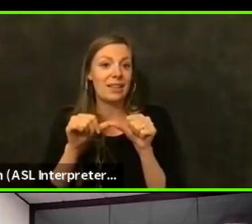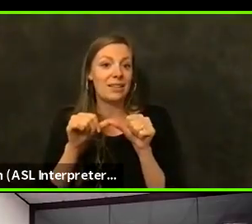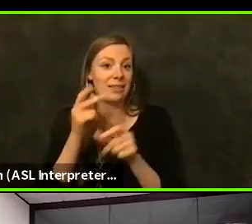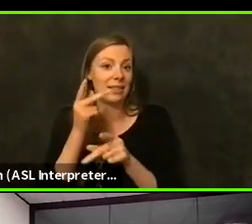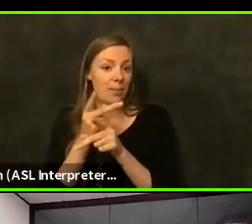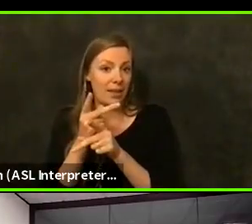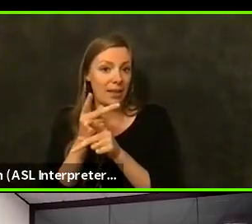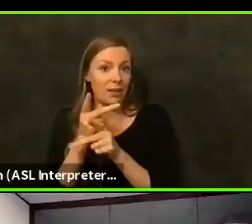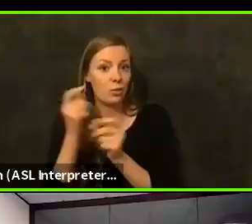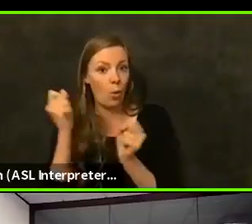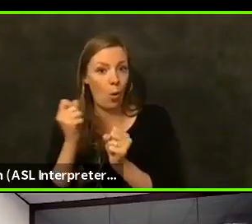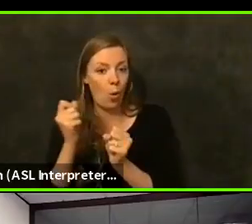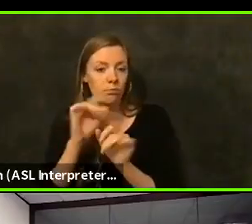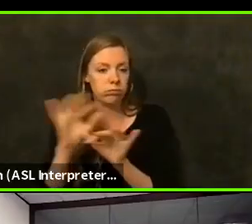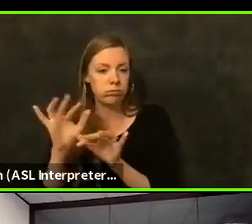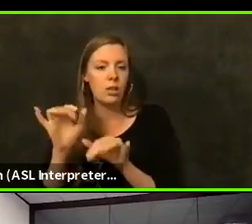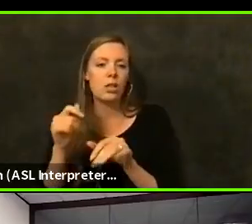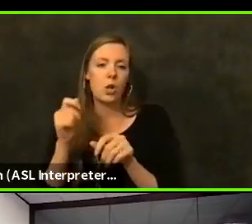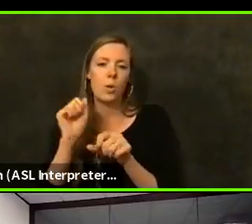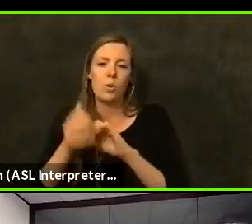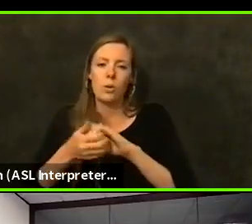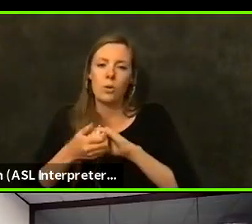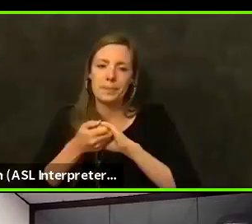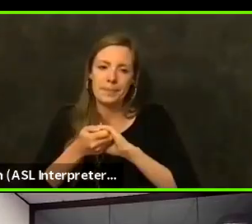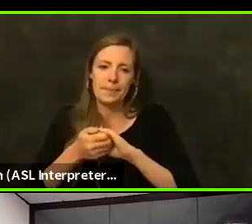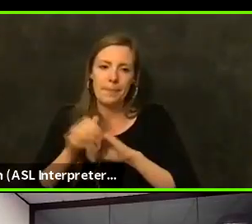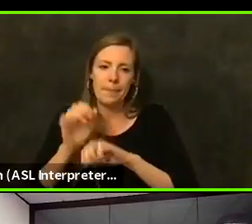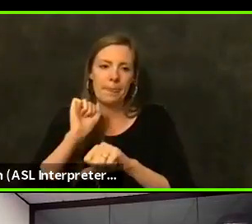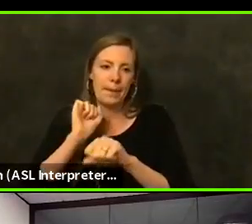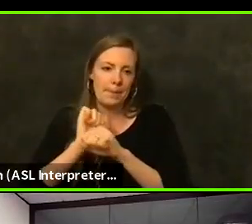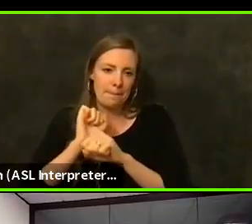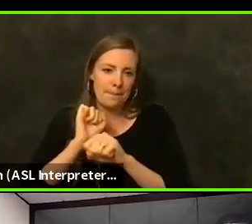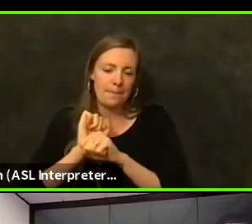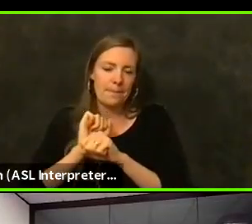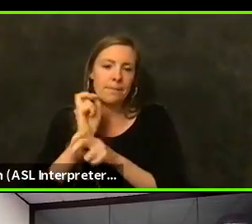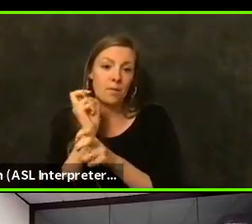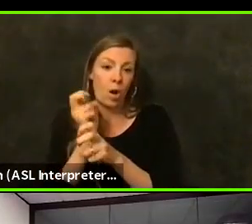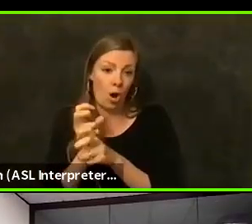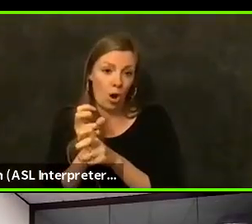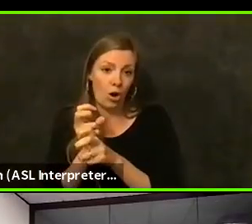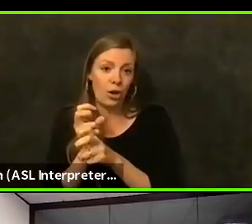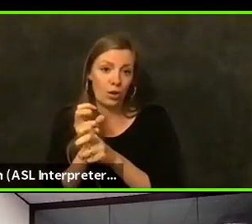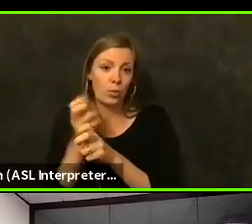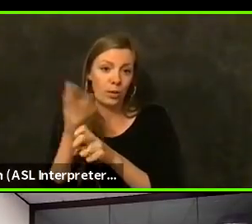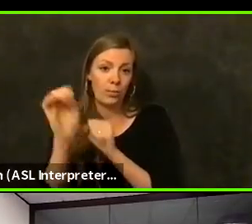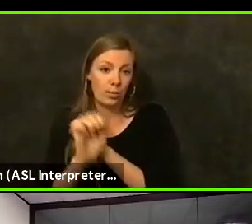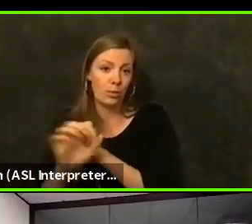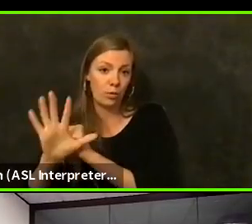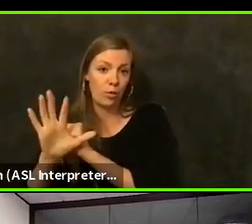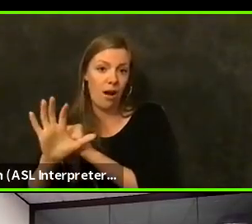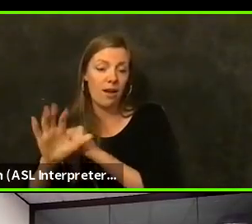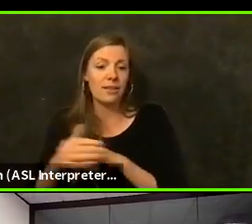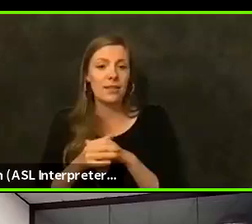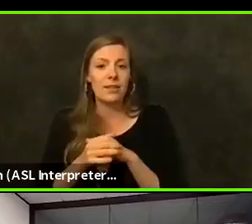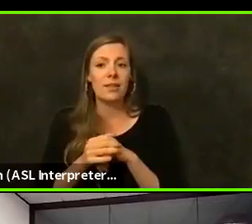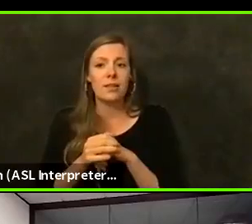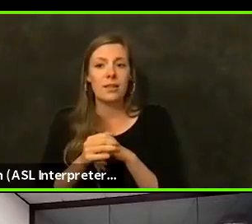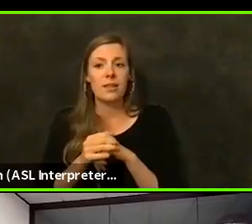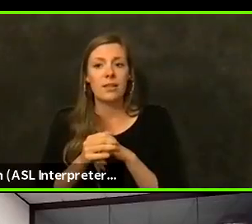So we are really going to work well, work hard with the third party administrator with Blue Cross to make sure that all the things that we